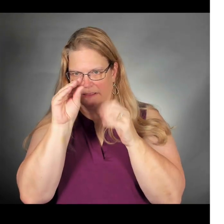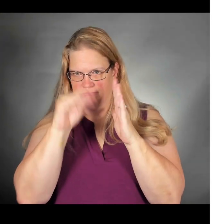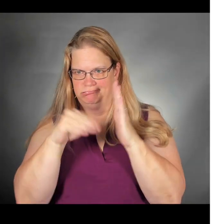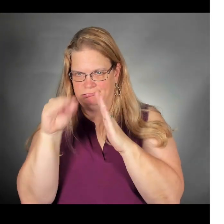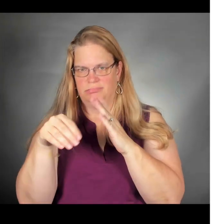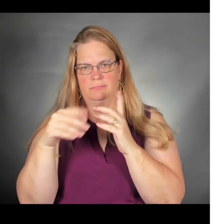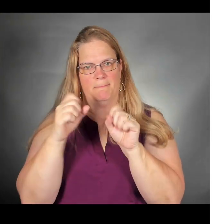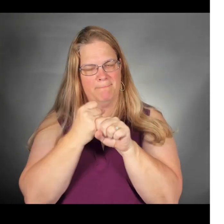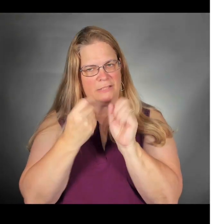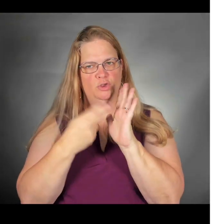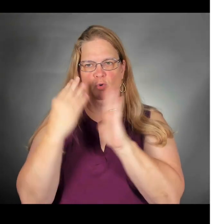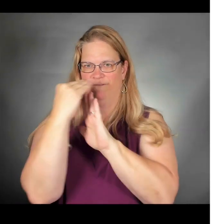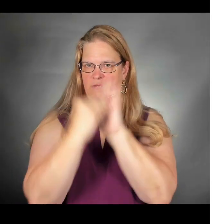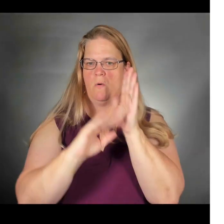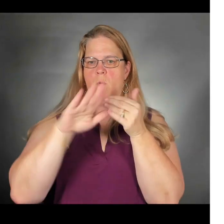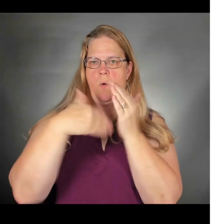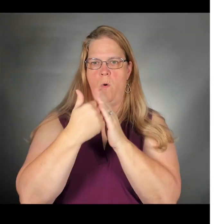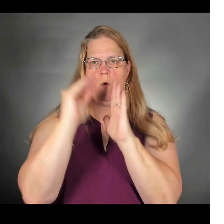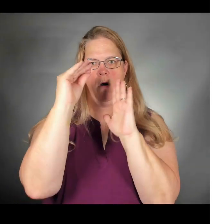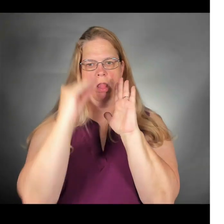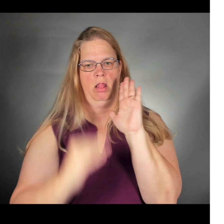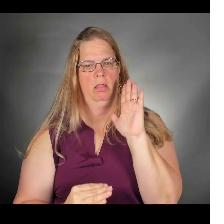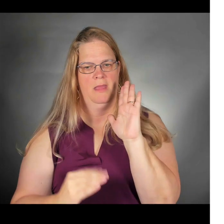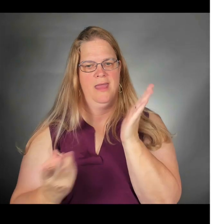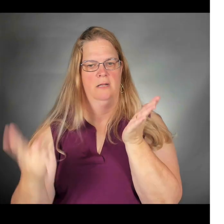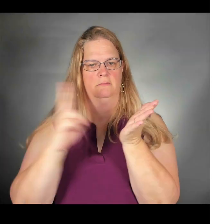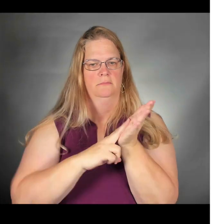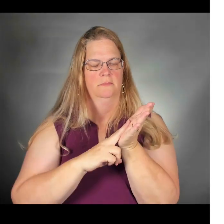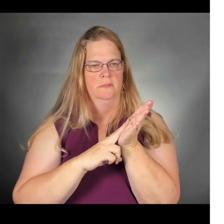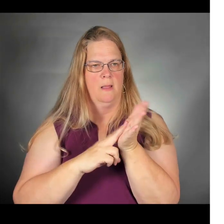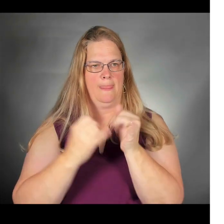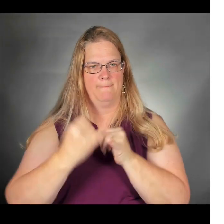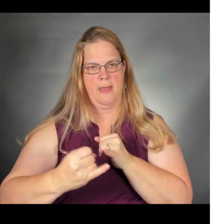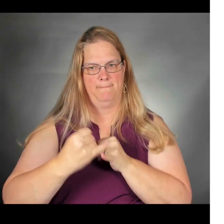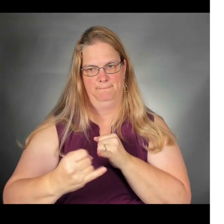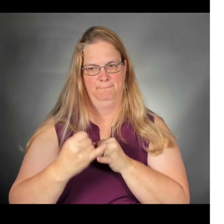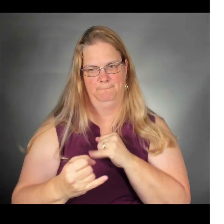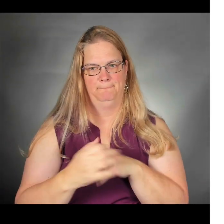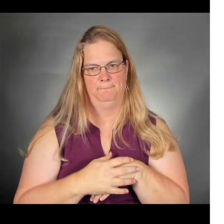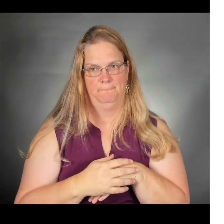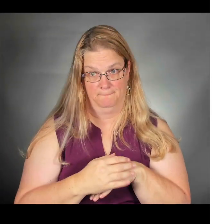So there's three areas that must be filled out and you must complete the entire form and then sign at the bottom.